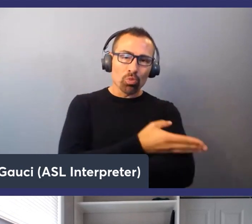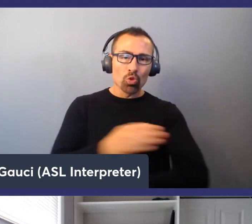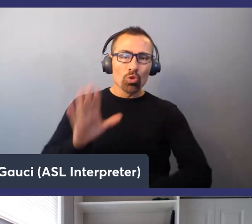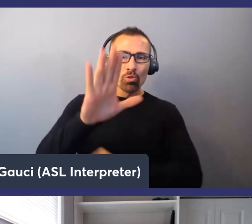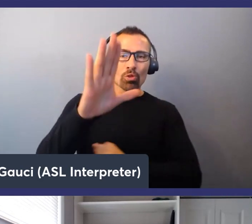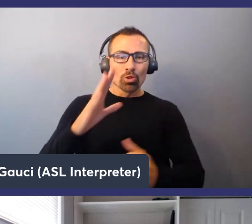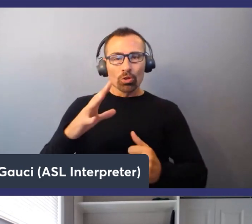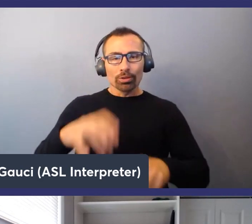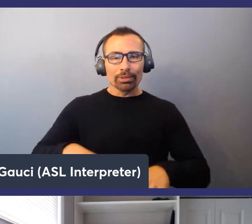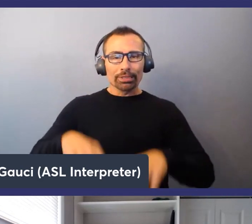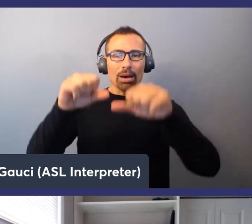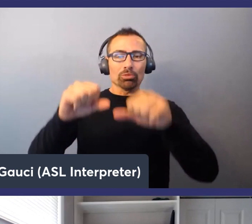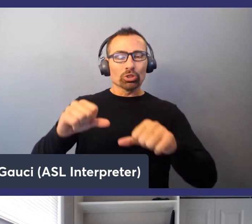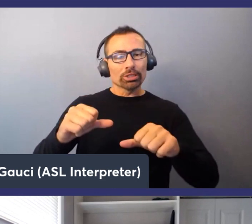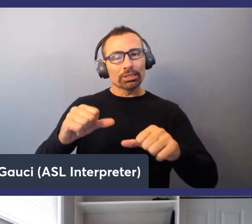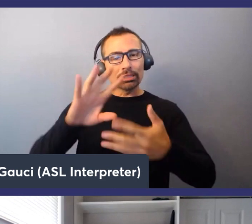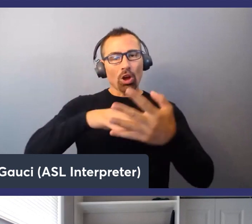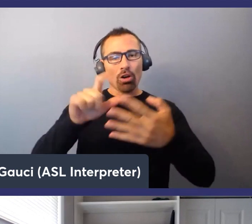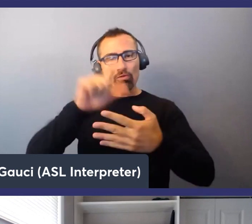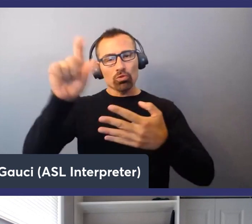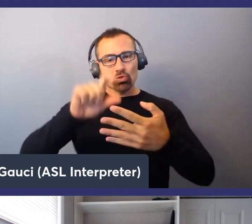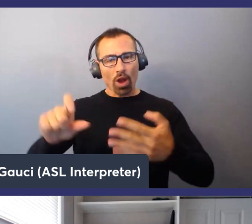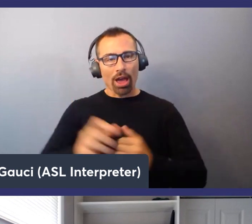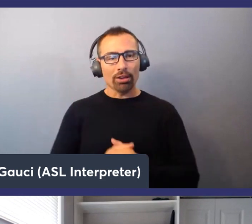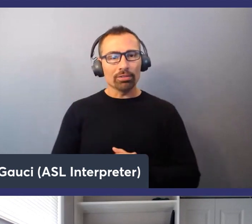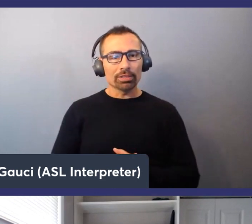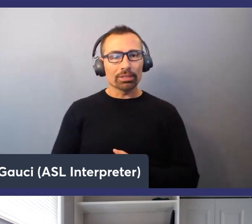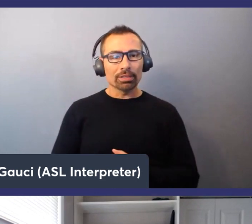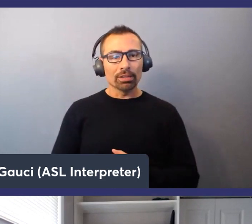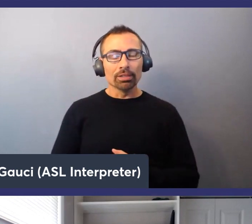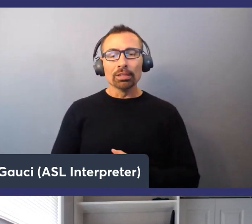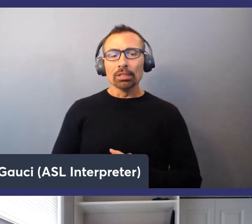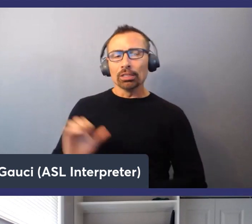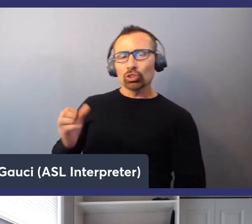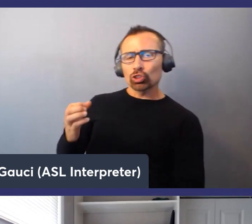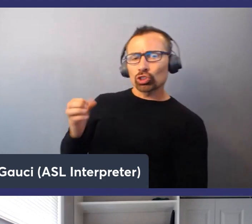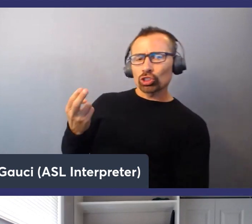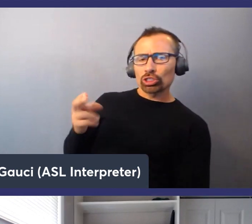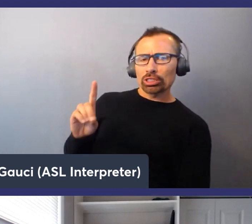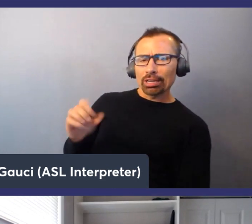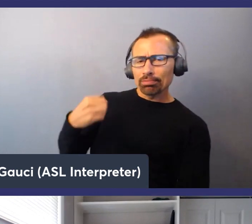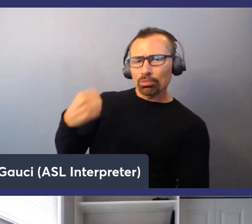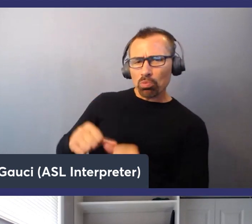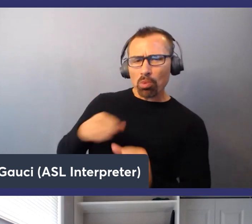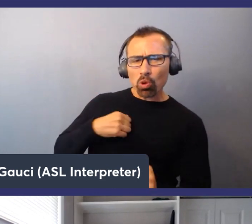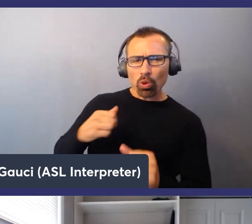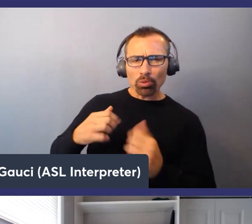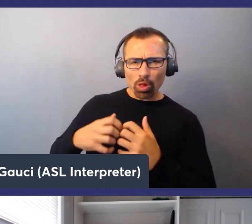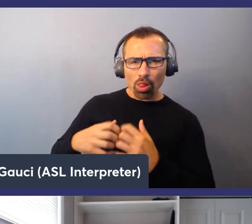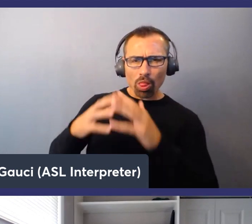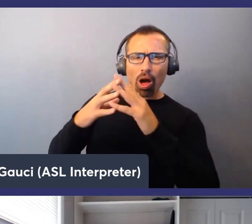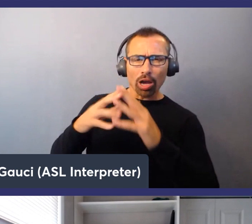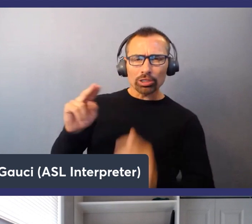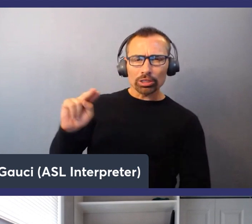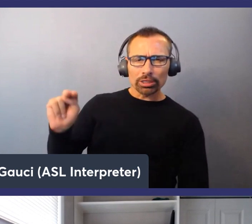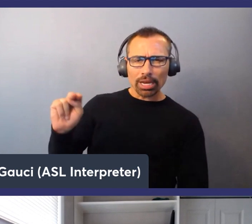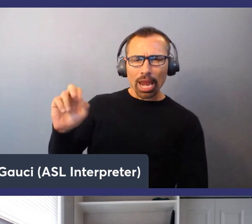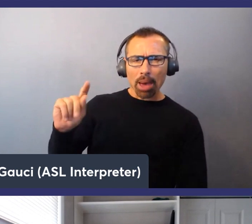I remember we just launched Neptune to begin with, and it was a big deal. I love that we continue to keep iterating